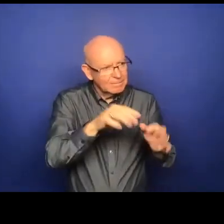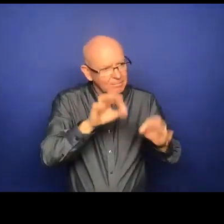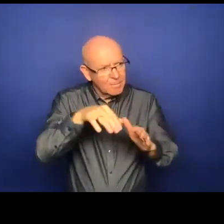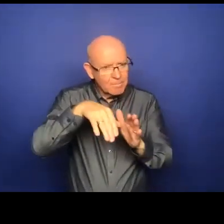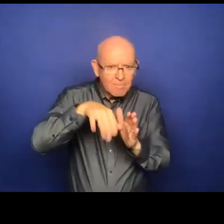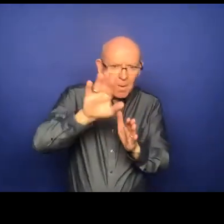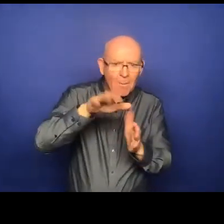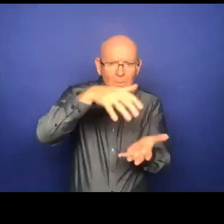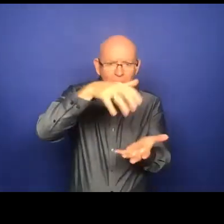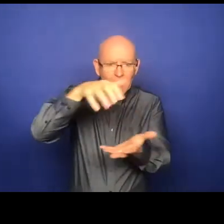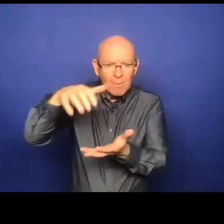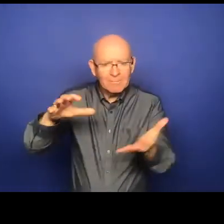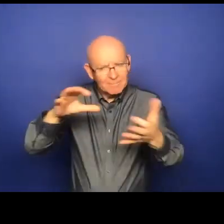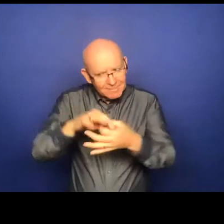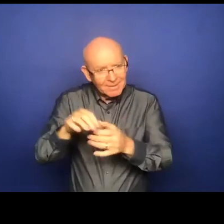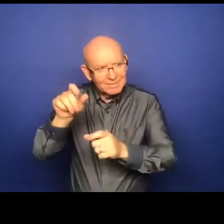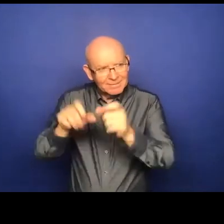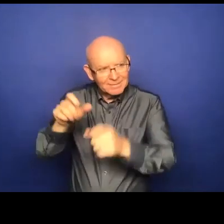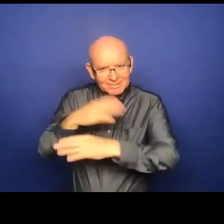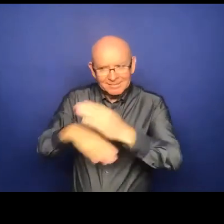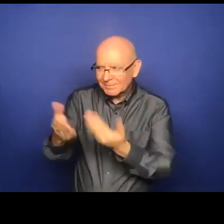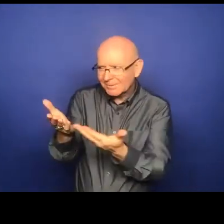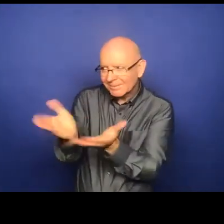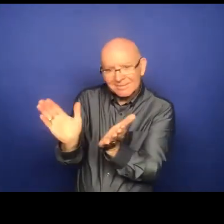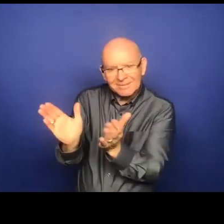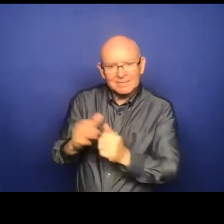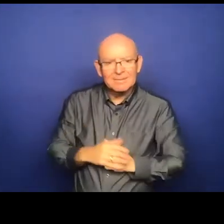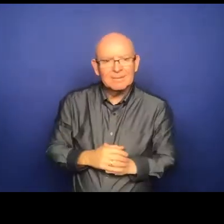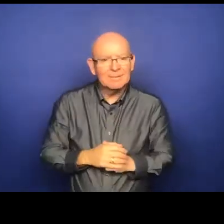is a practical set of elements that aim